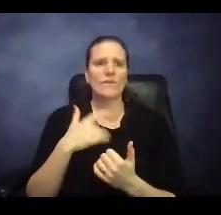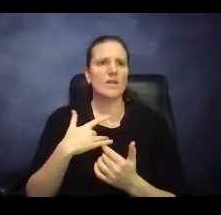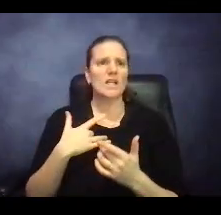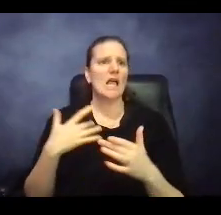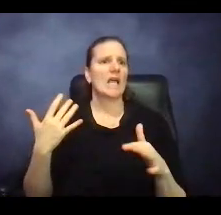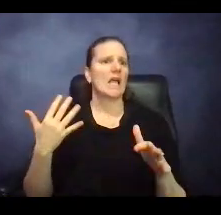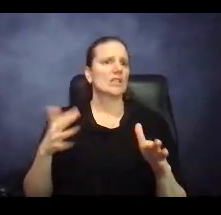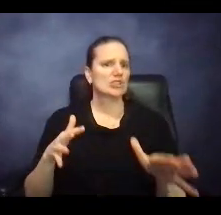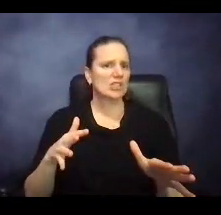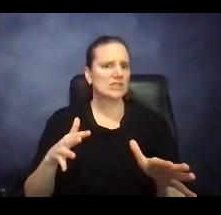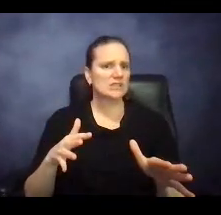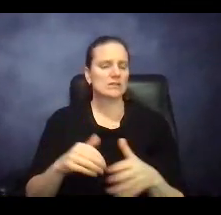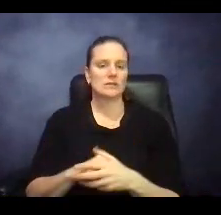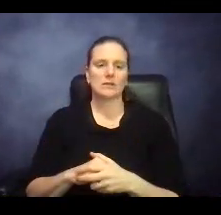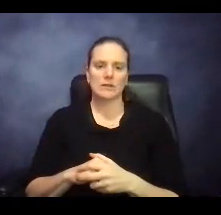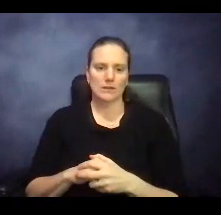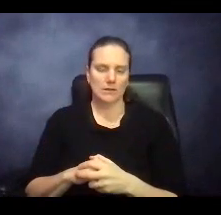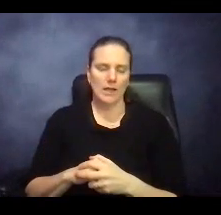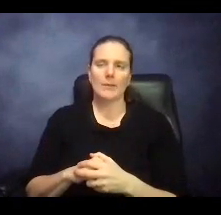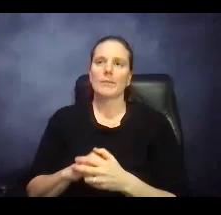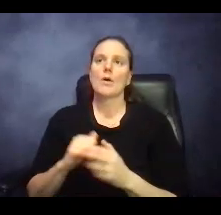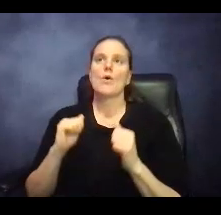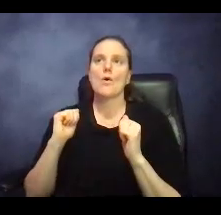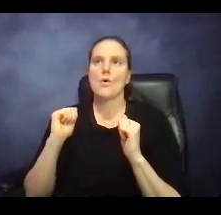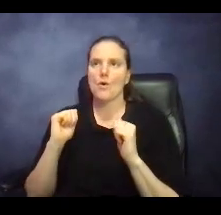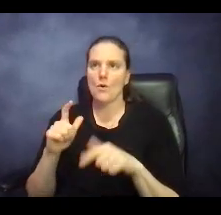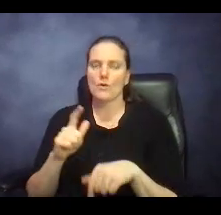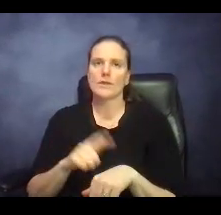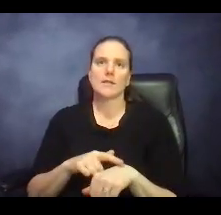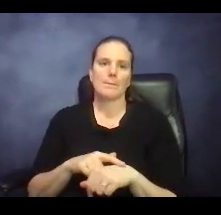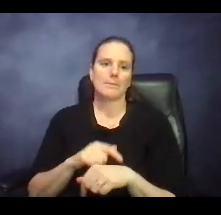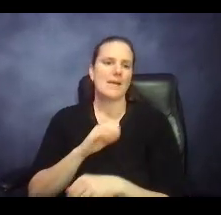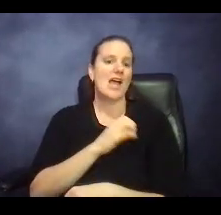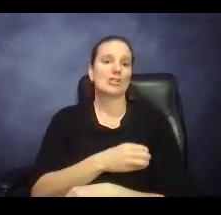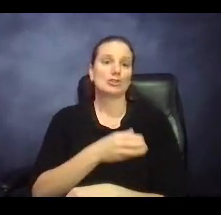So this happens all the time, especially with like an energy drink for breakfast or like a muffin